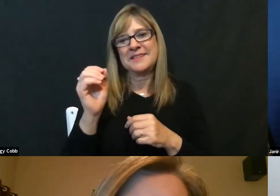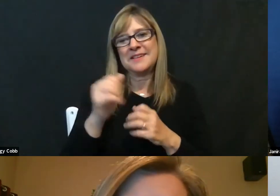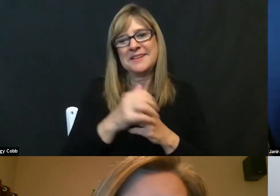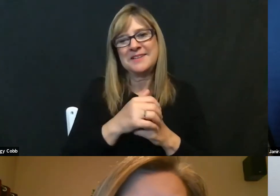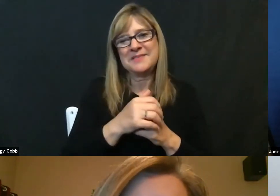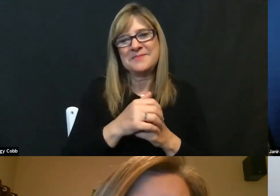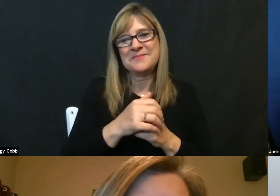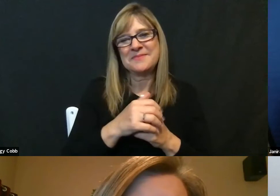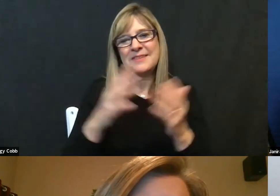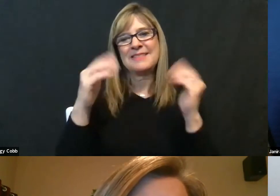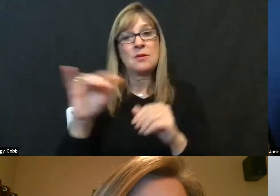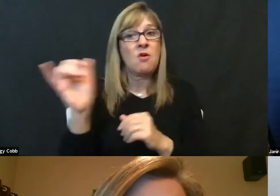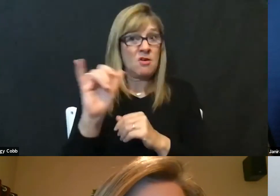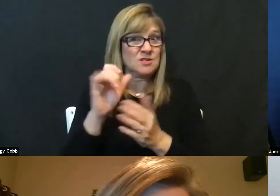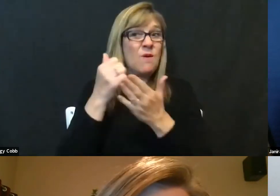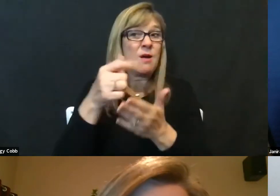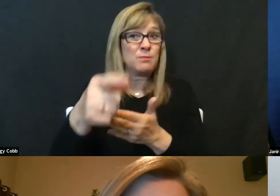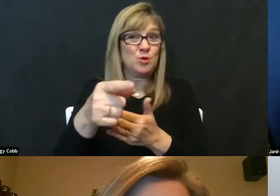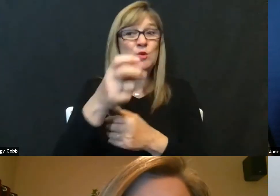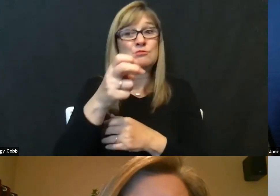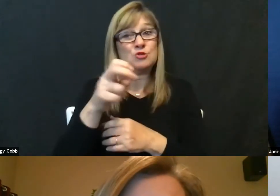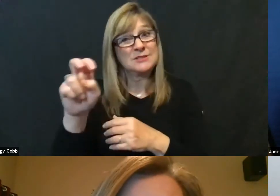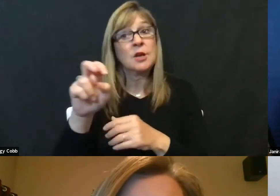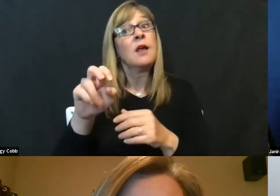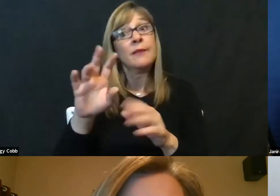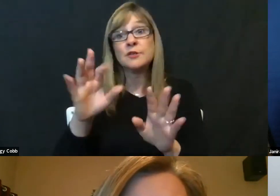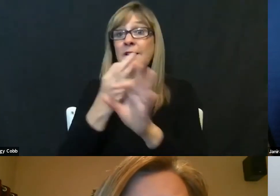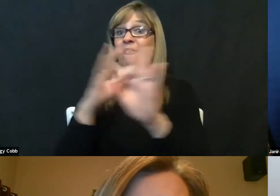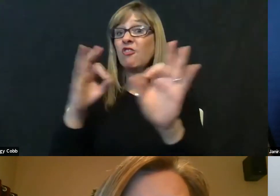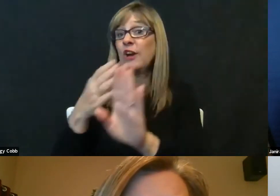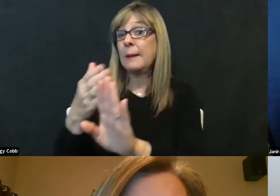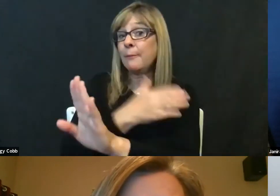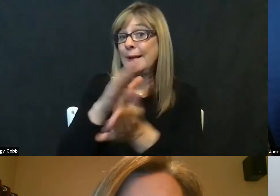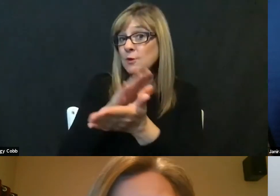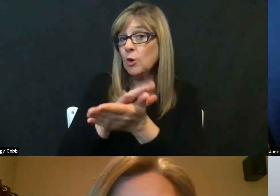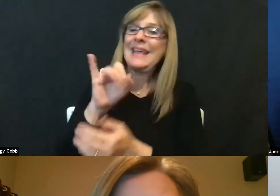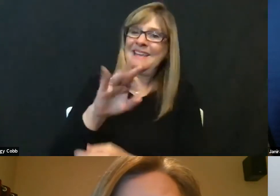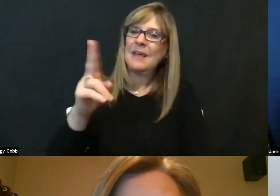then they'll also help you transition because there's free preschool. If he qualifies, there's free preschool